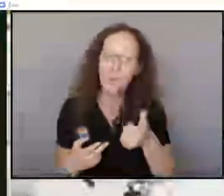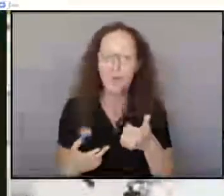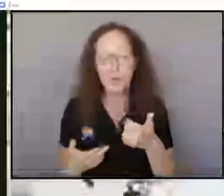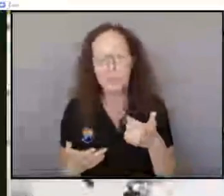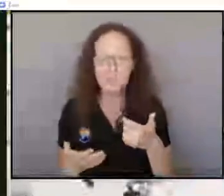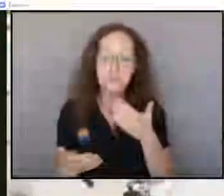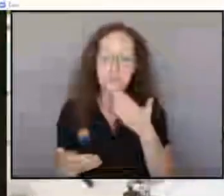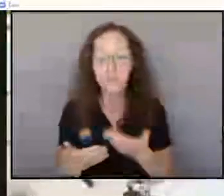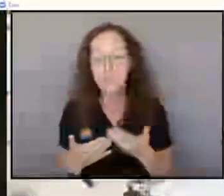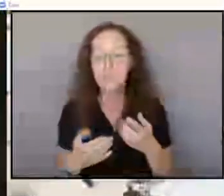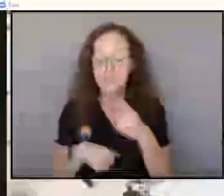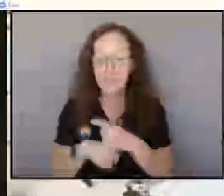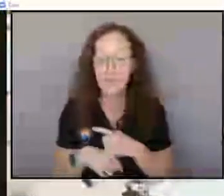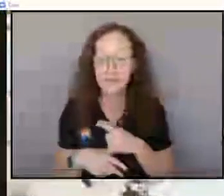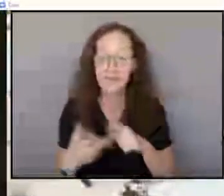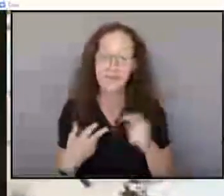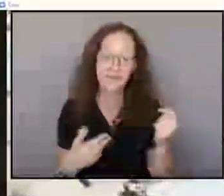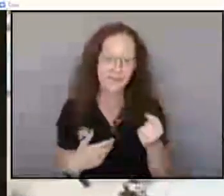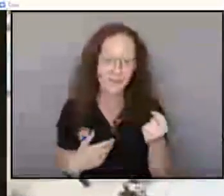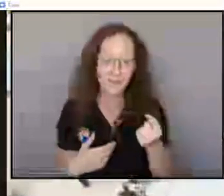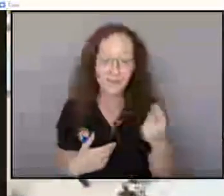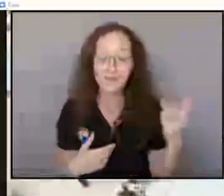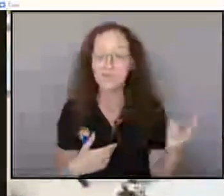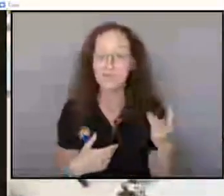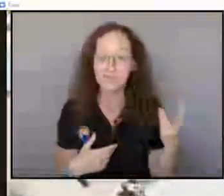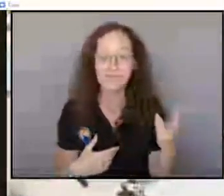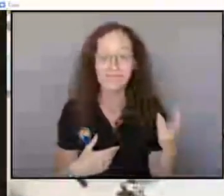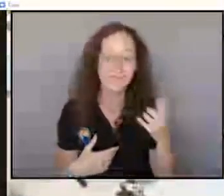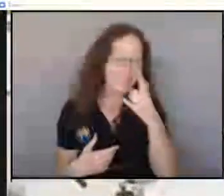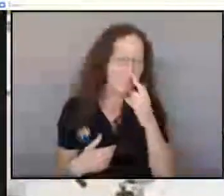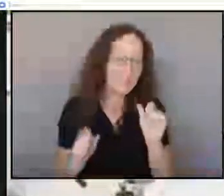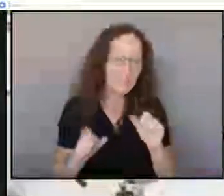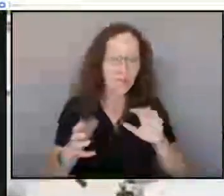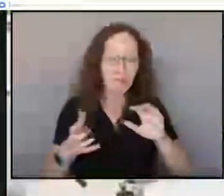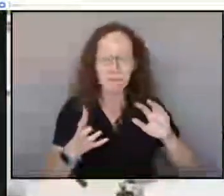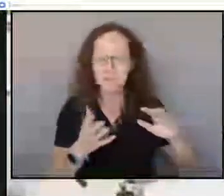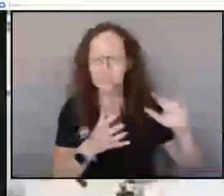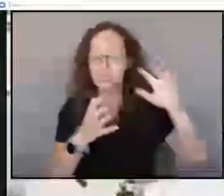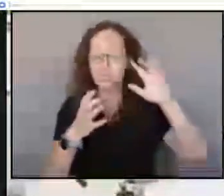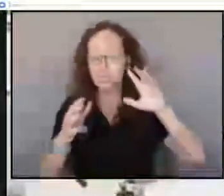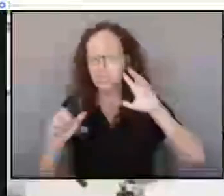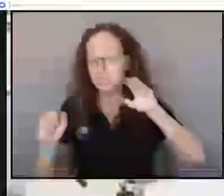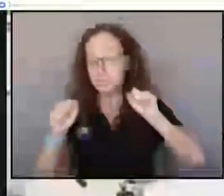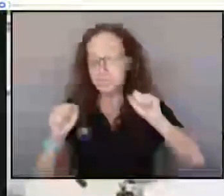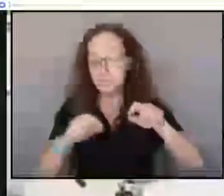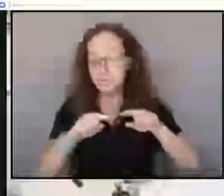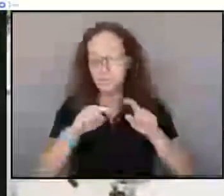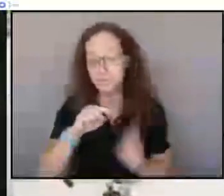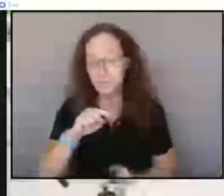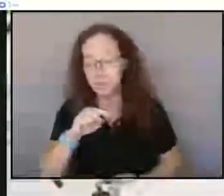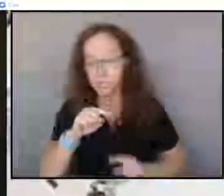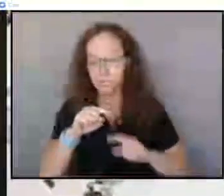TUESDAY, WEDNESDAY THERE LOOKS LIKE A CHANCE OF THUNDERSTORMS. THE THUNDERSTORMS ARE ALWAYS A RED FLAG FOR THE